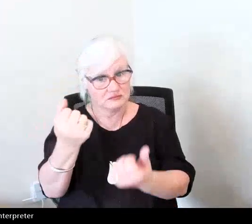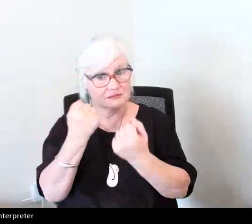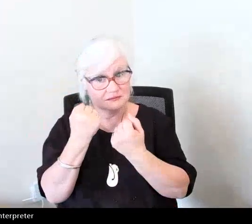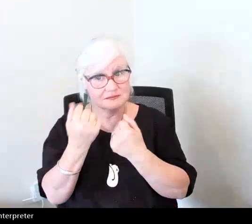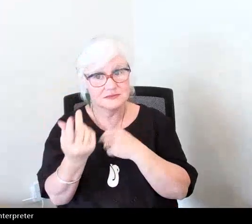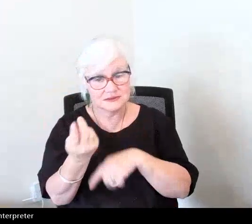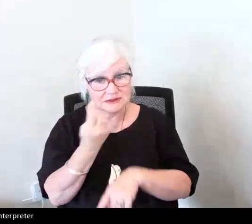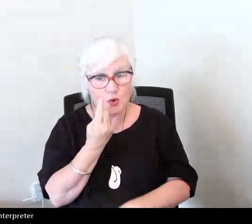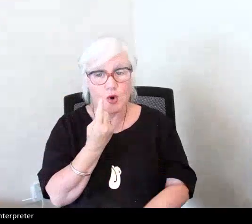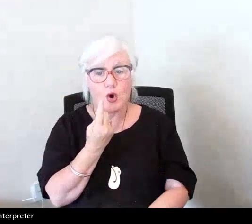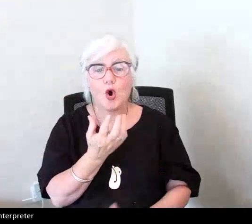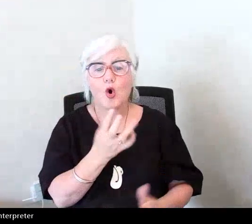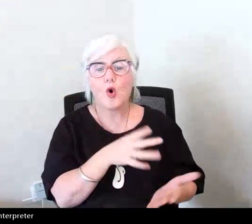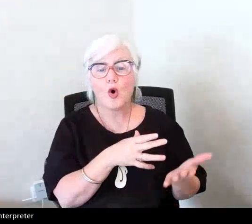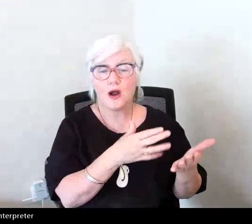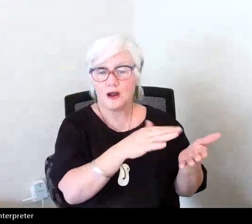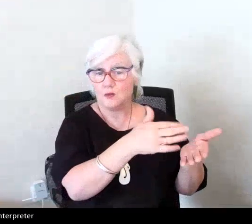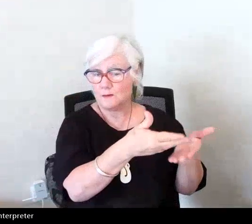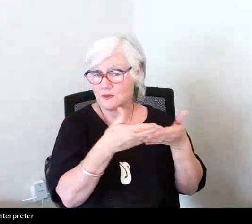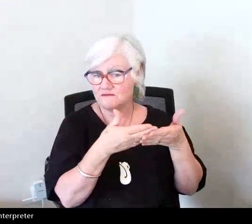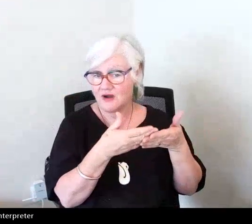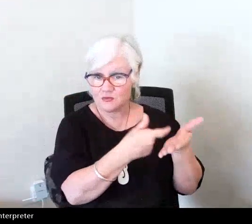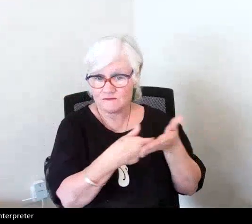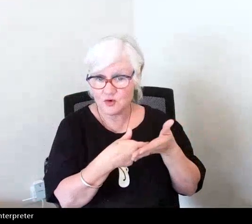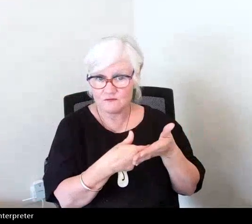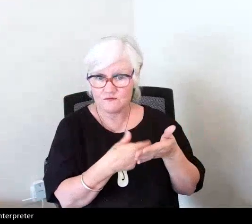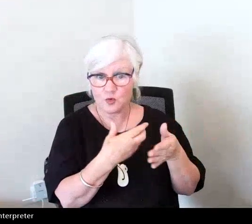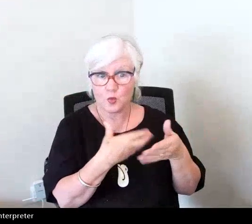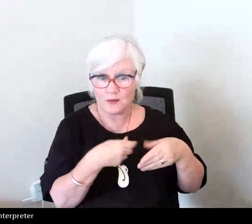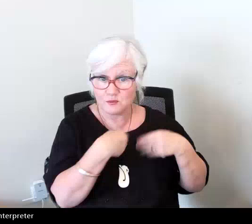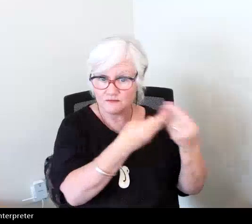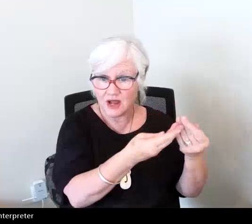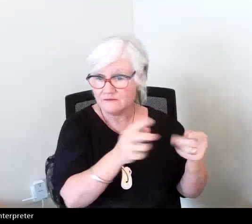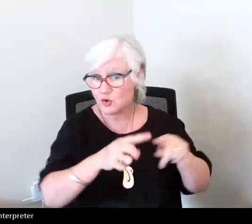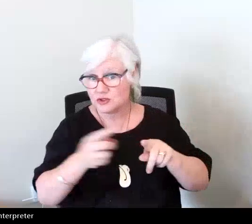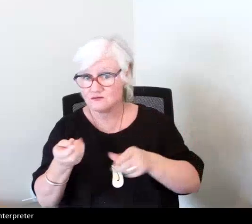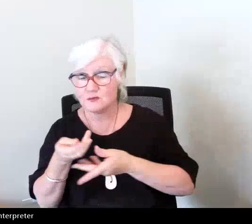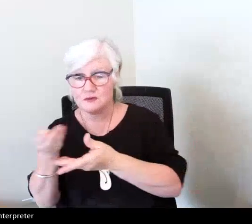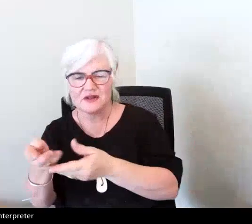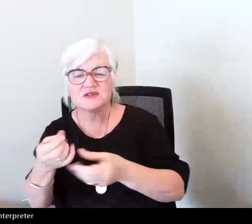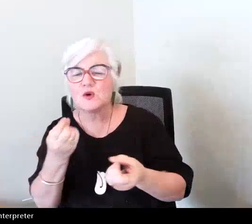from one provider about another provider, about people there in a multiple of ways.